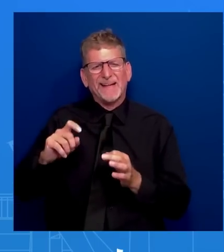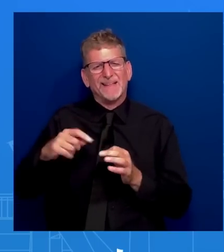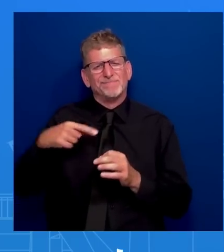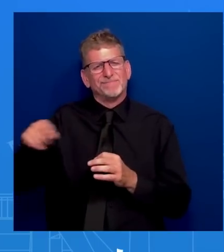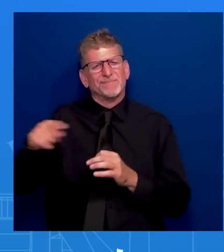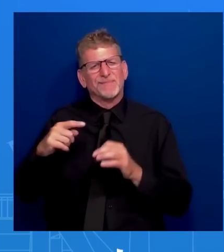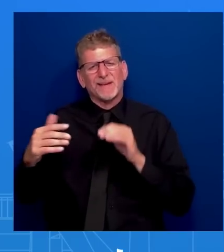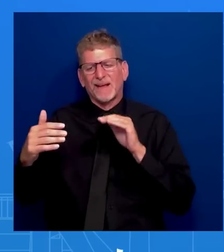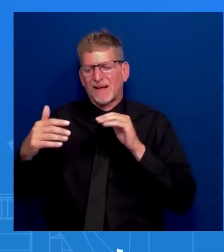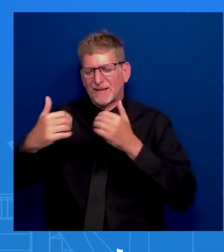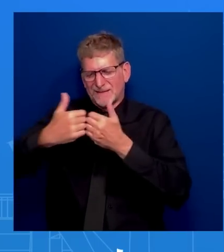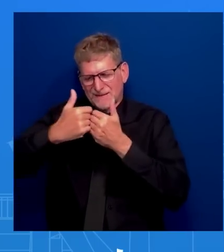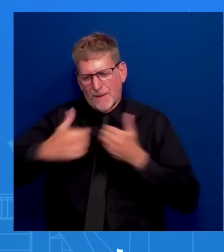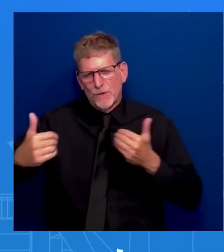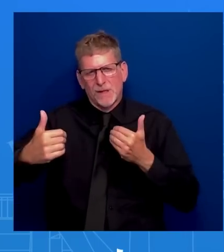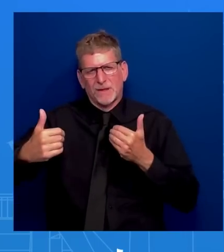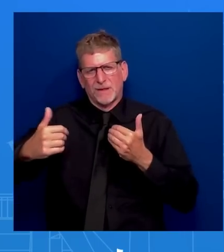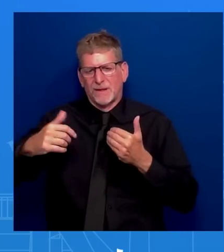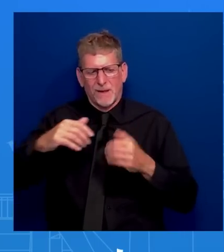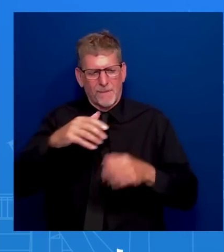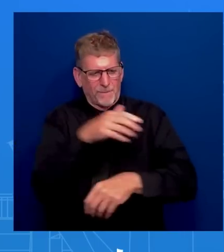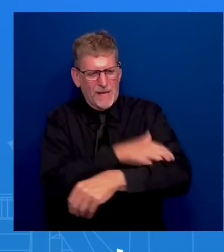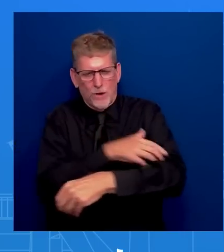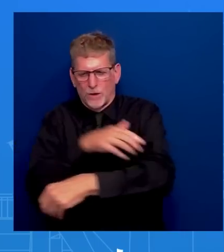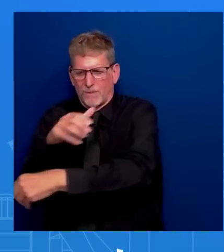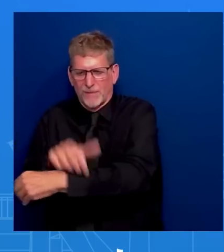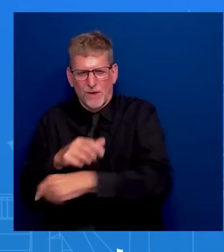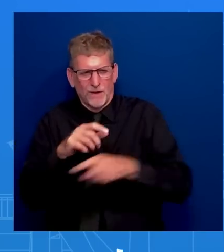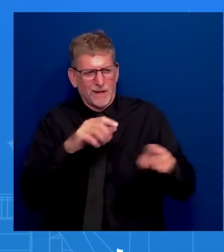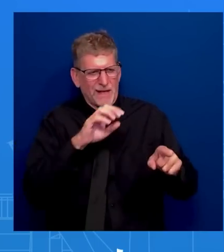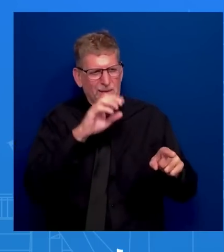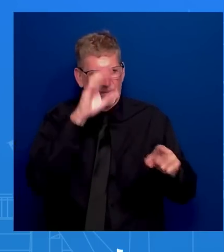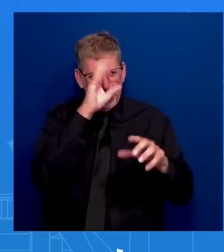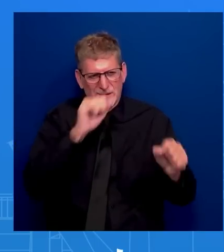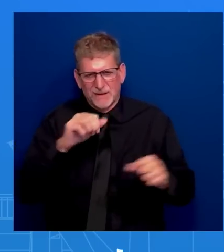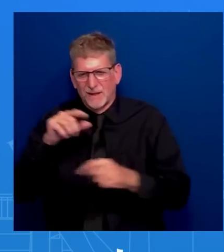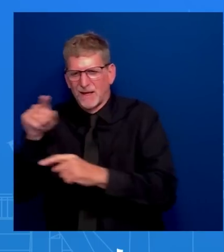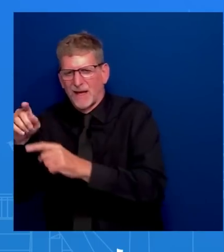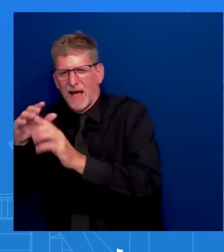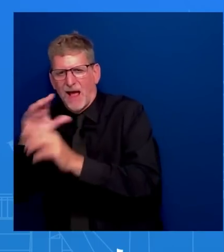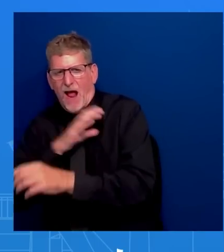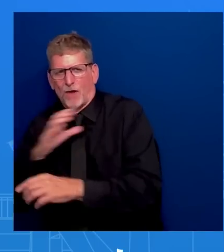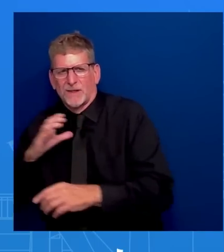And she has her right to make that trip. I will let her speak to -- speak to it and how she feels about it.